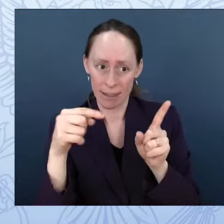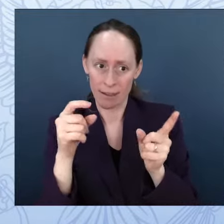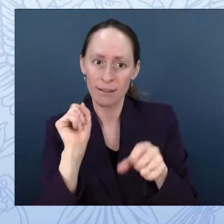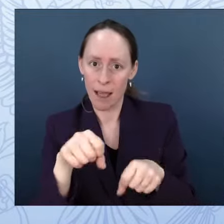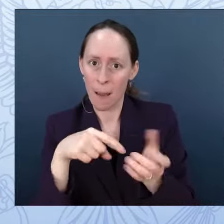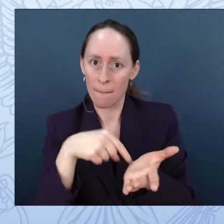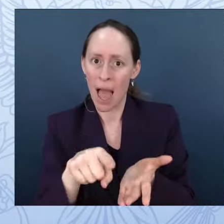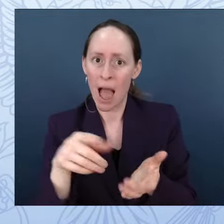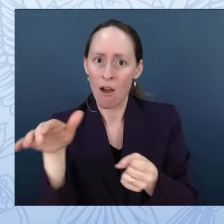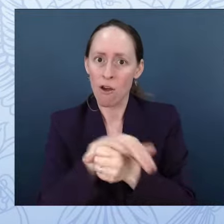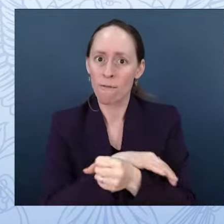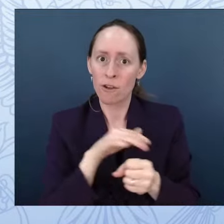and that's where you all come in.